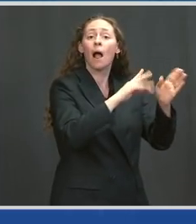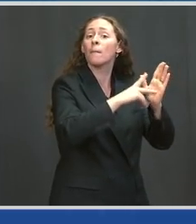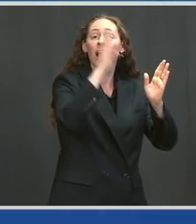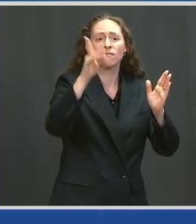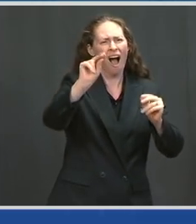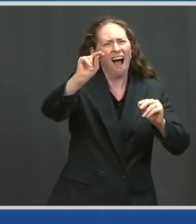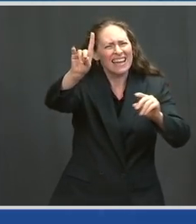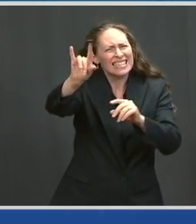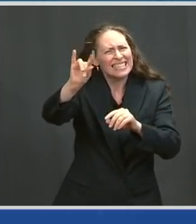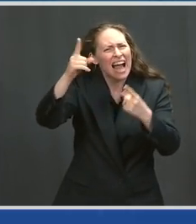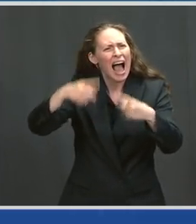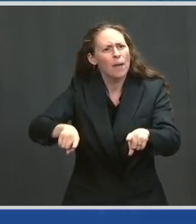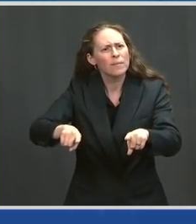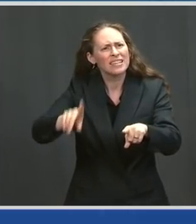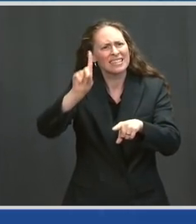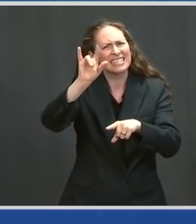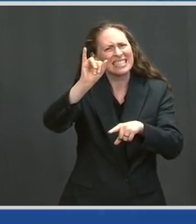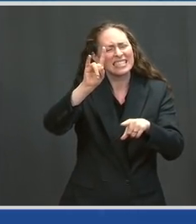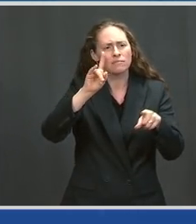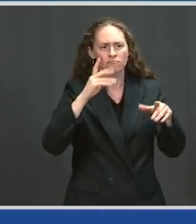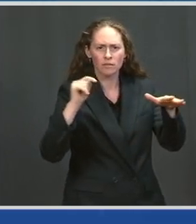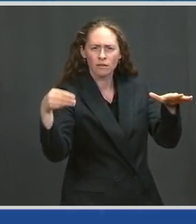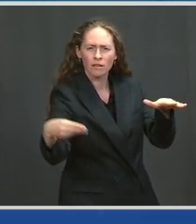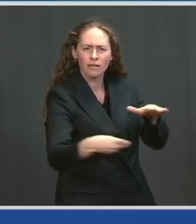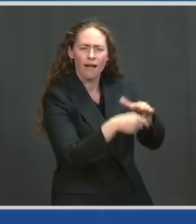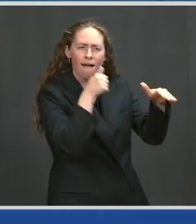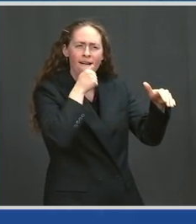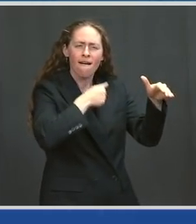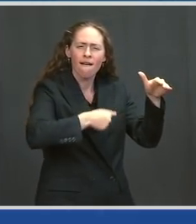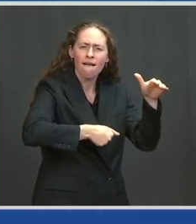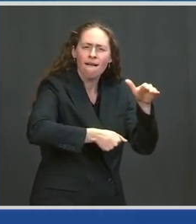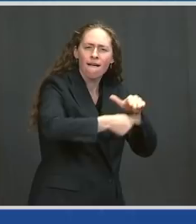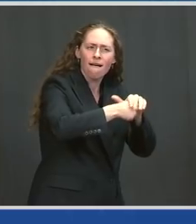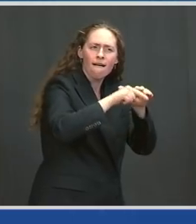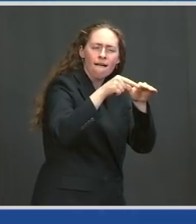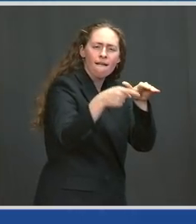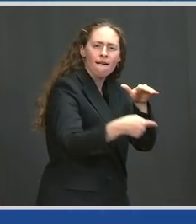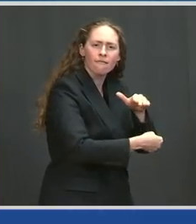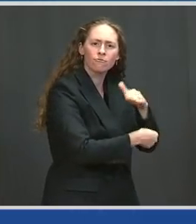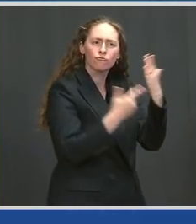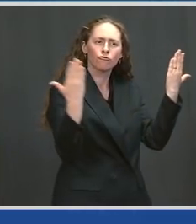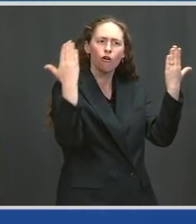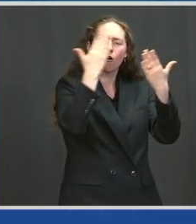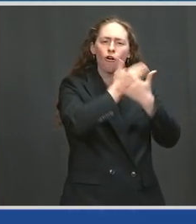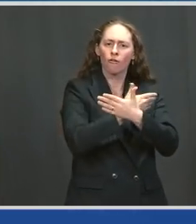And while darkness can hide much, it erases nothing, it erases nothing.